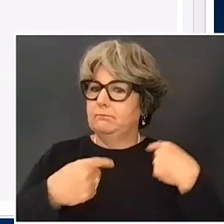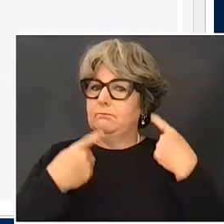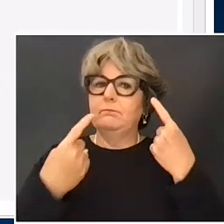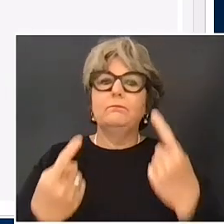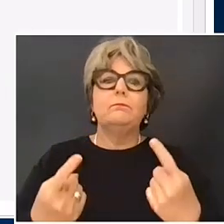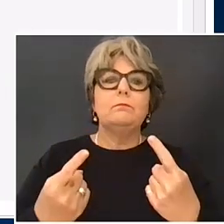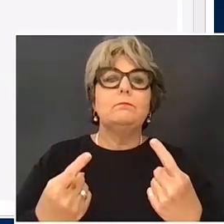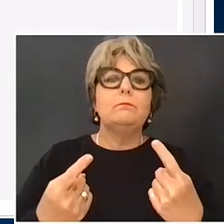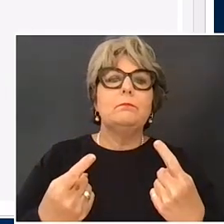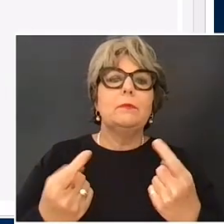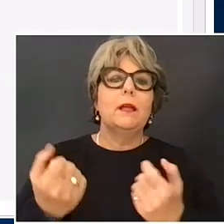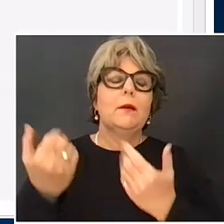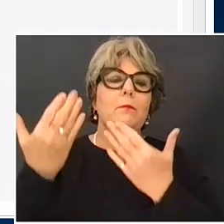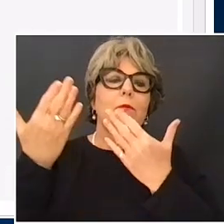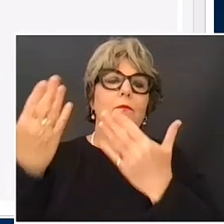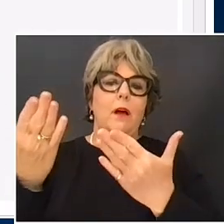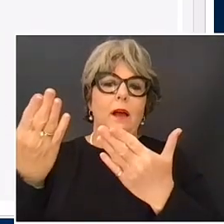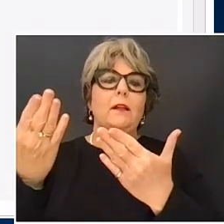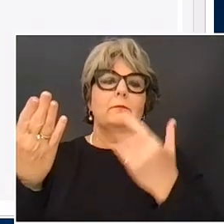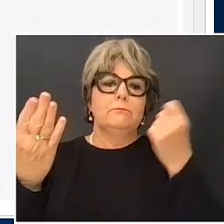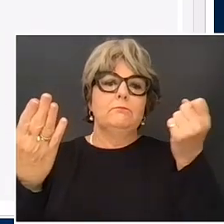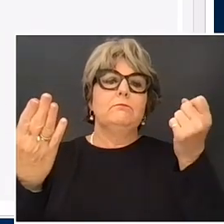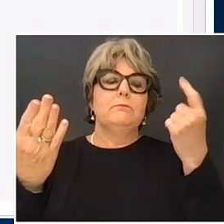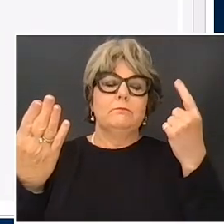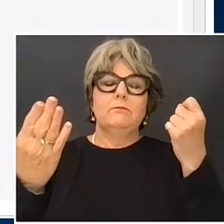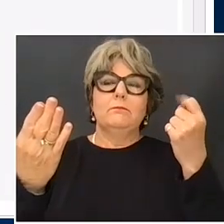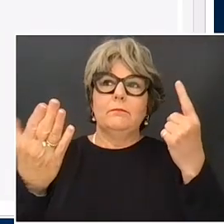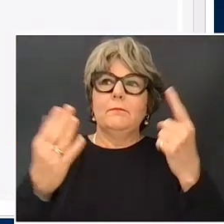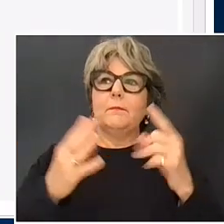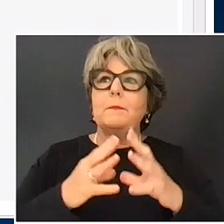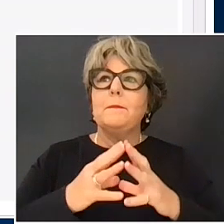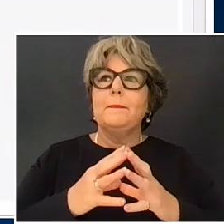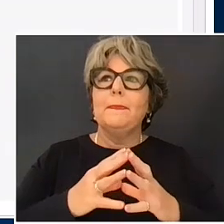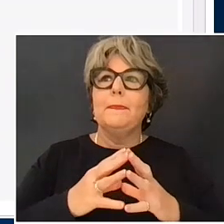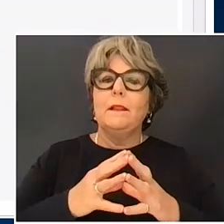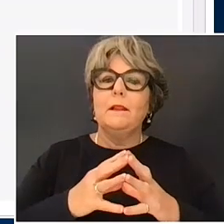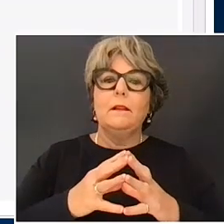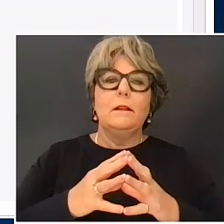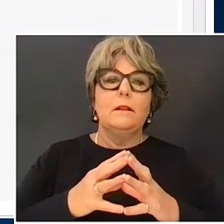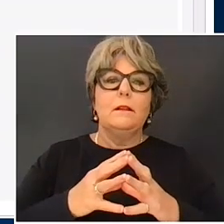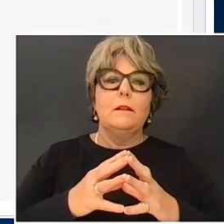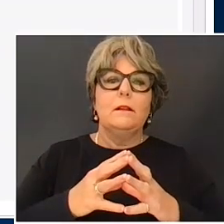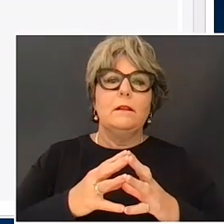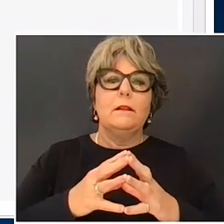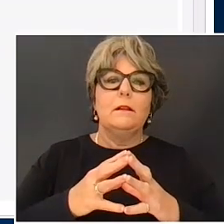provided previously and I would go into more depth when we were talking about the